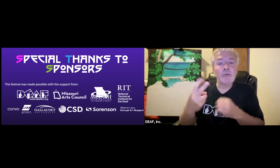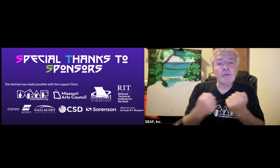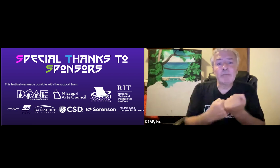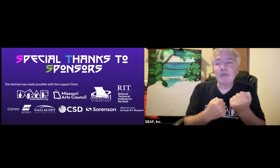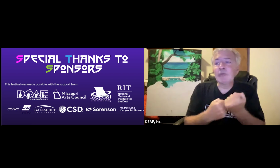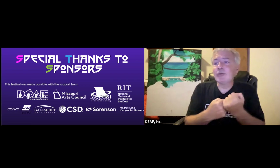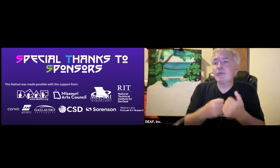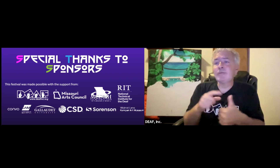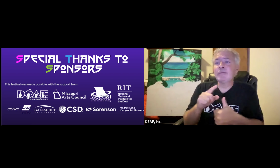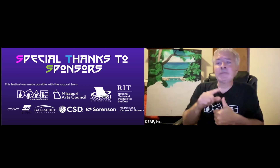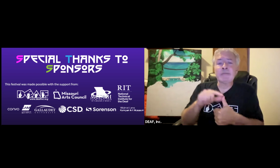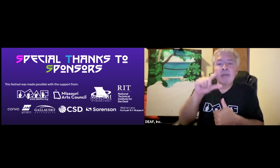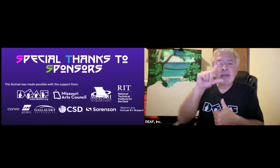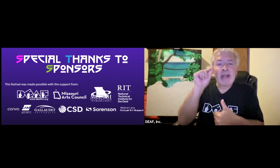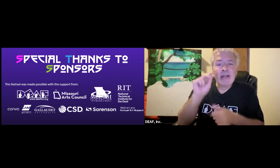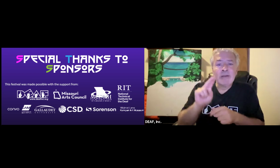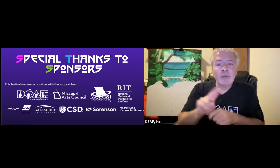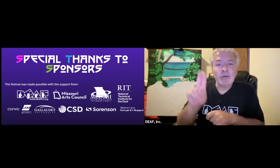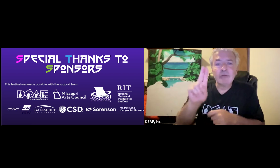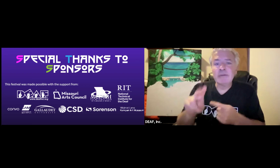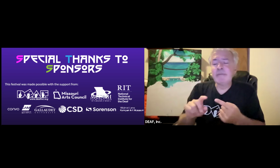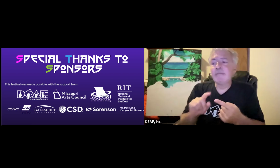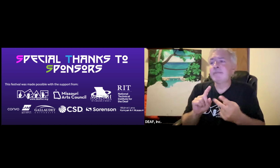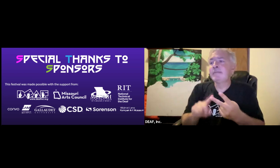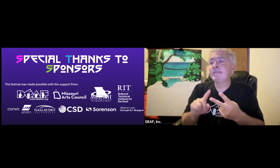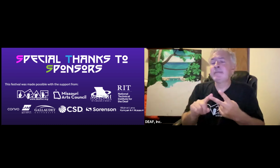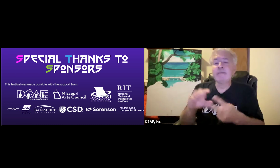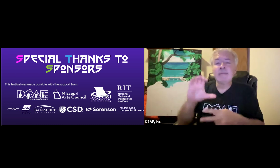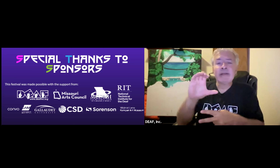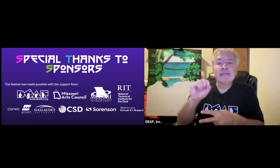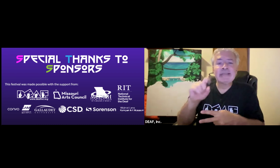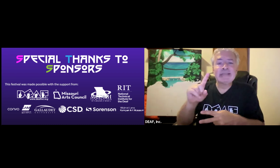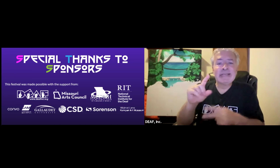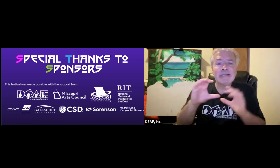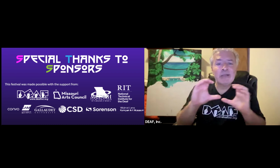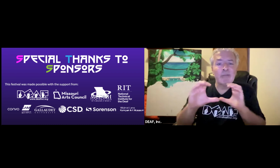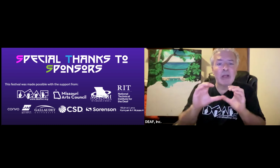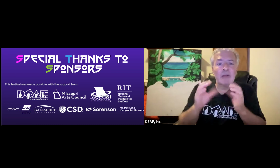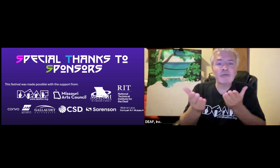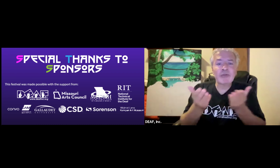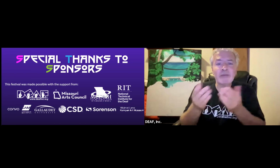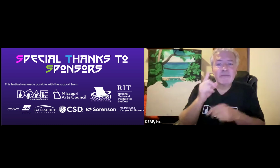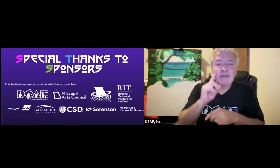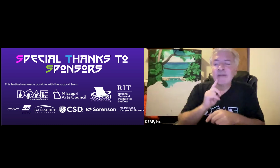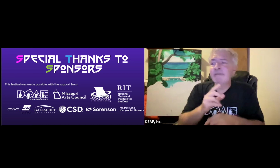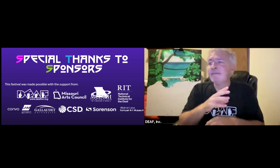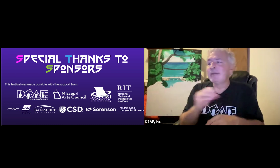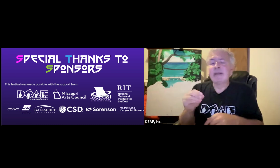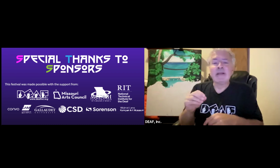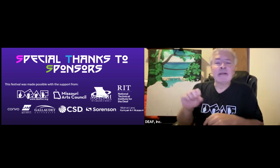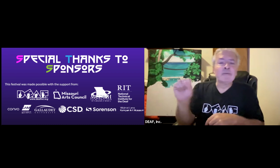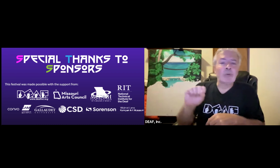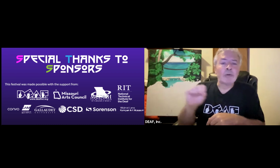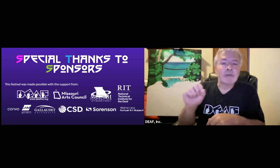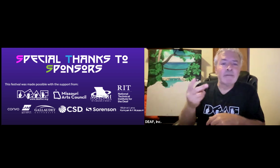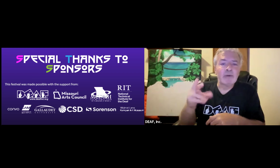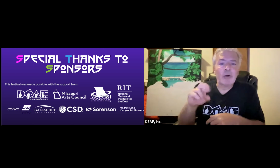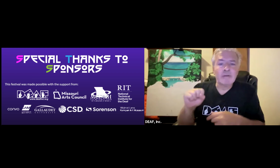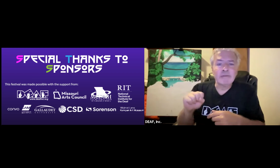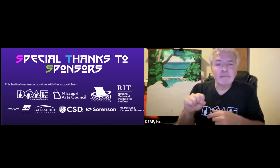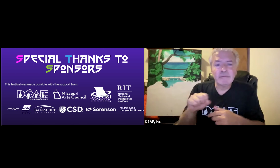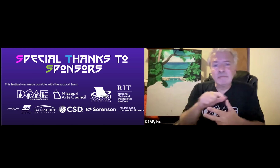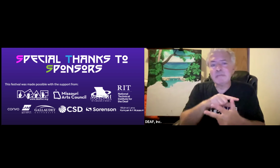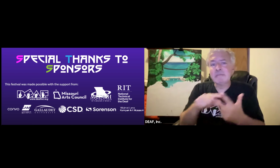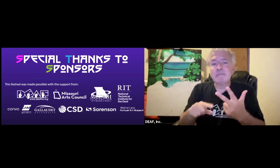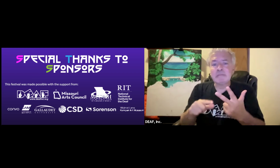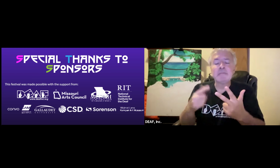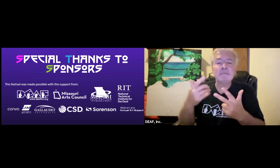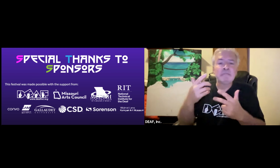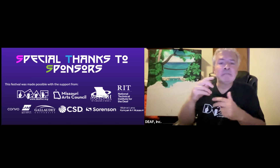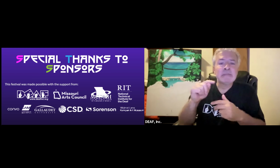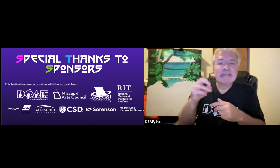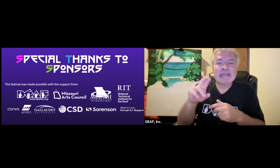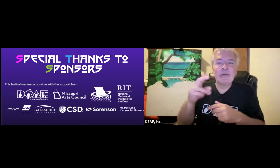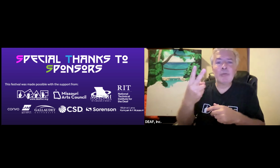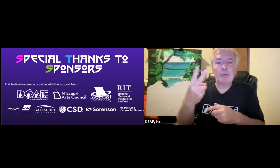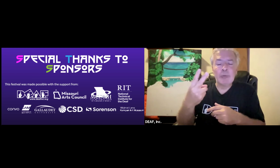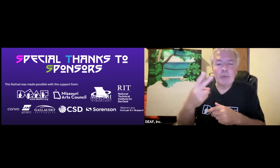And the next level, tier 2, were Gallaudet University, CSD, communication services for the Deaf, and Sorenson video relay service.